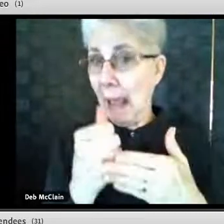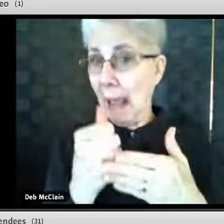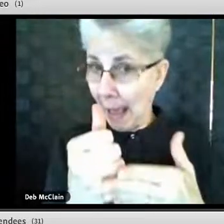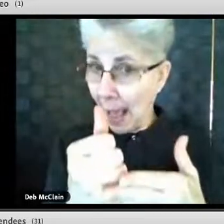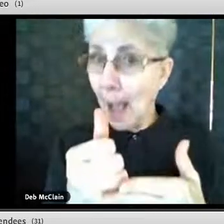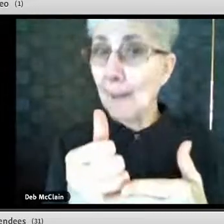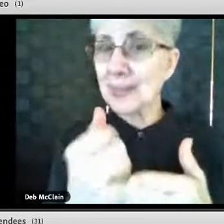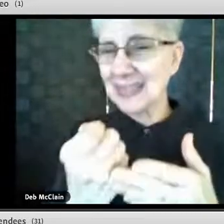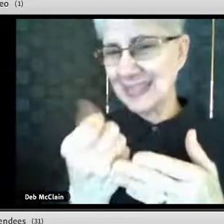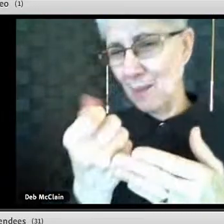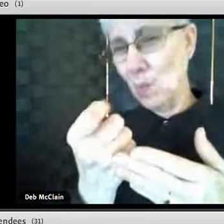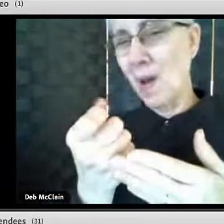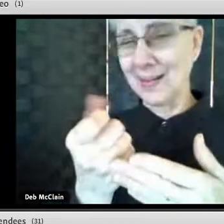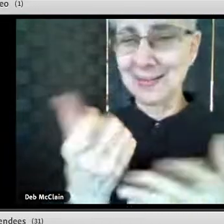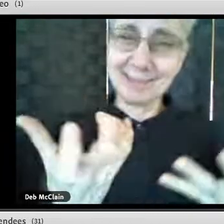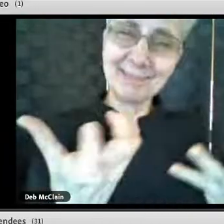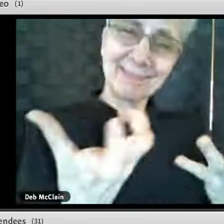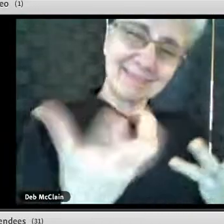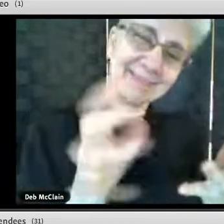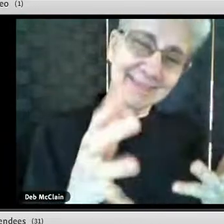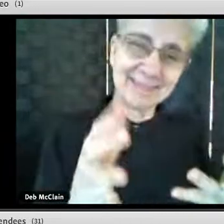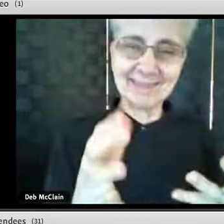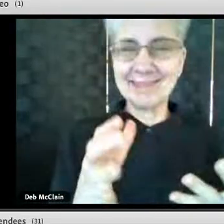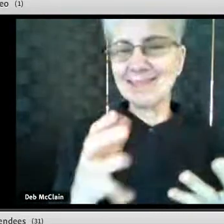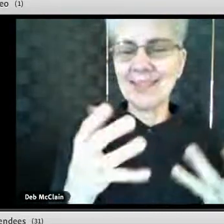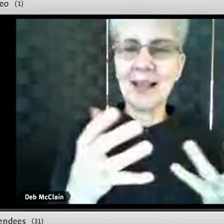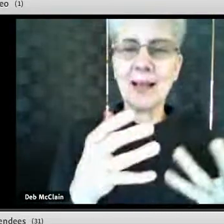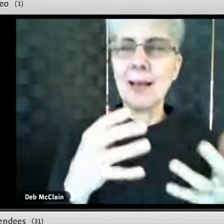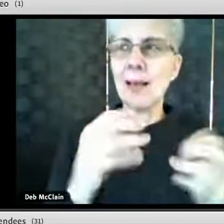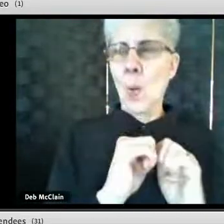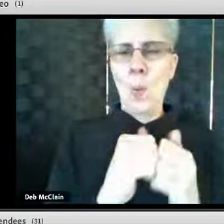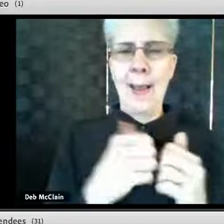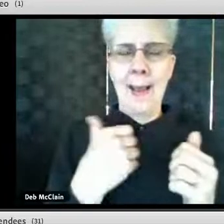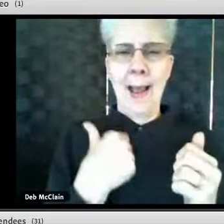Boosting does help somewhat.